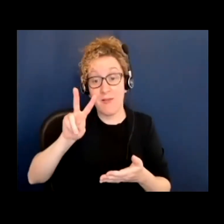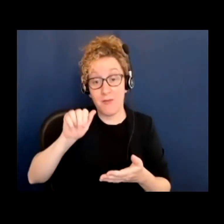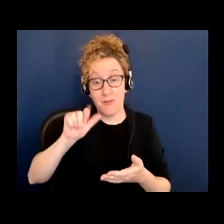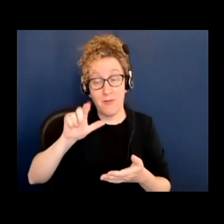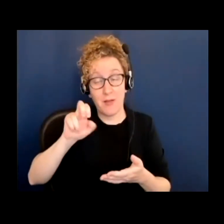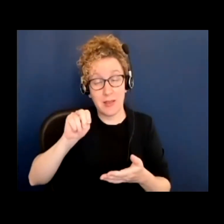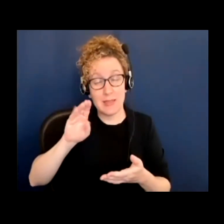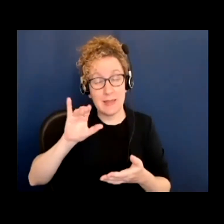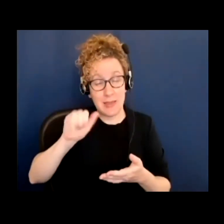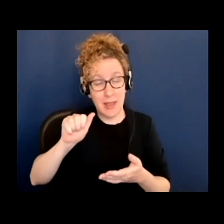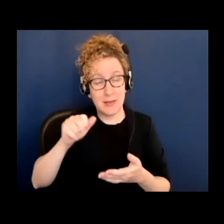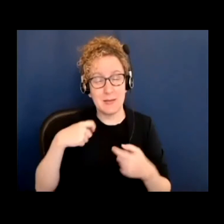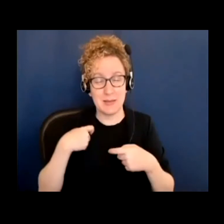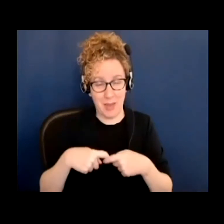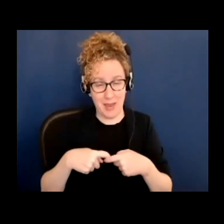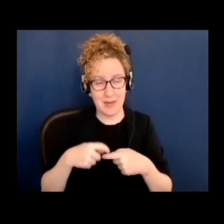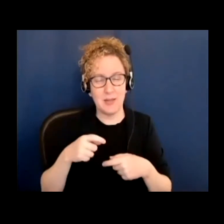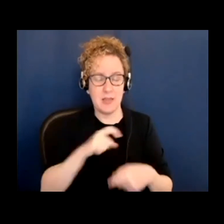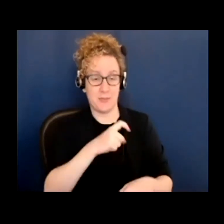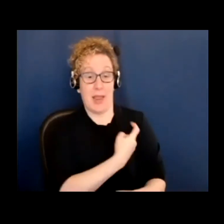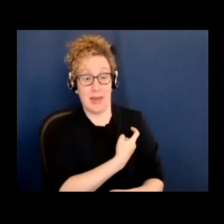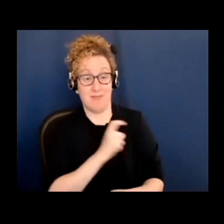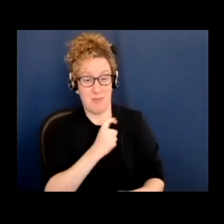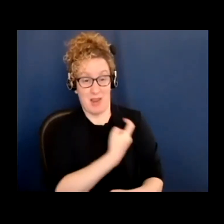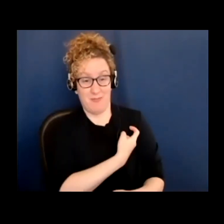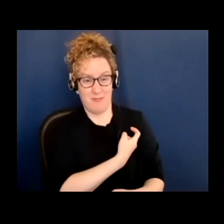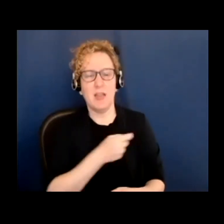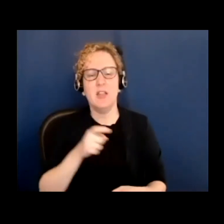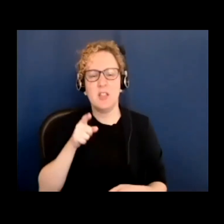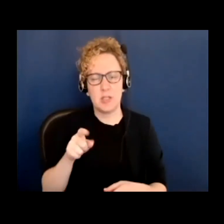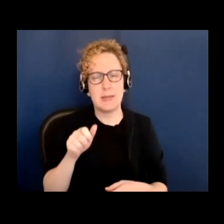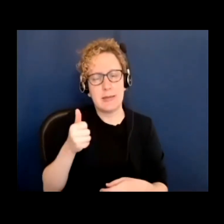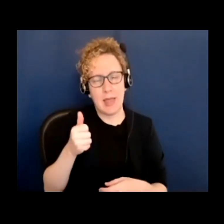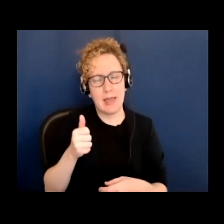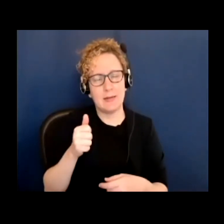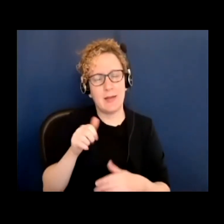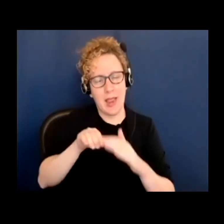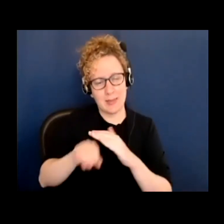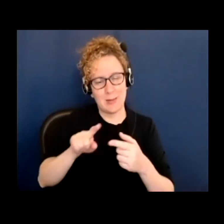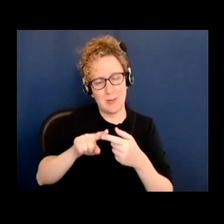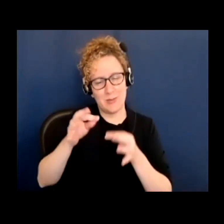one of the Clearinghouse's ten ‘access to exchange’ summer externs who are exchange